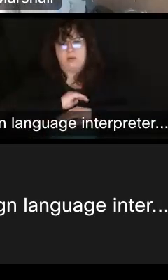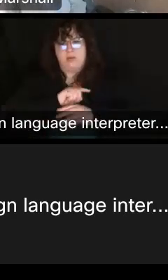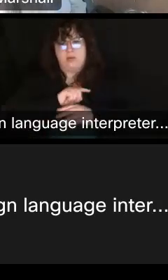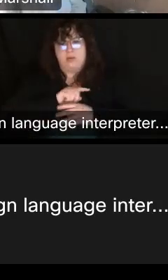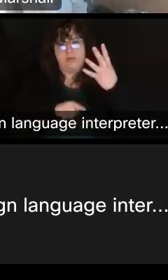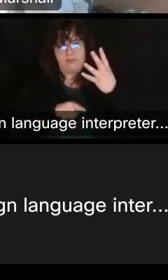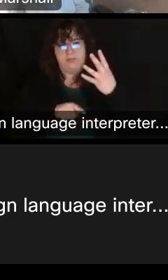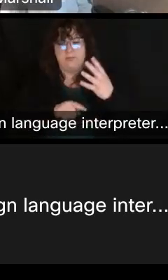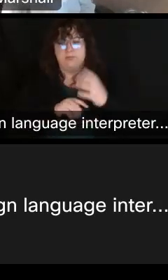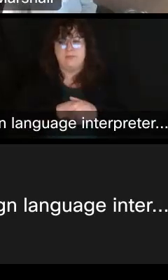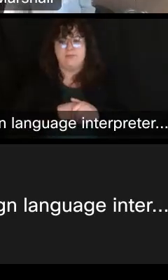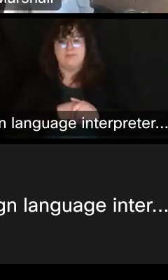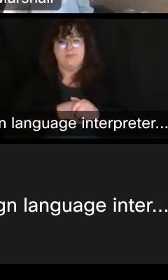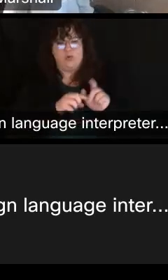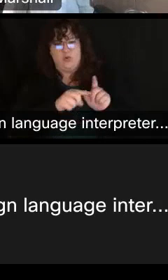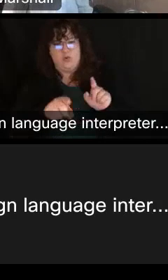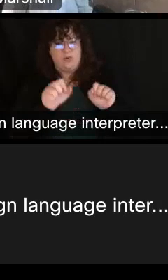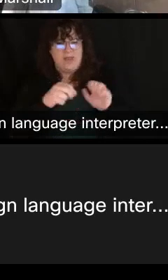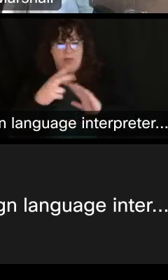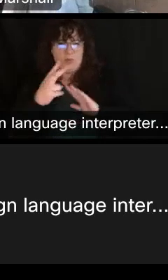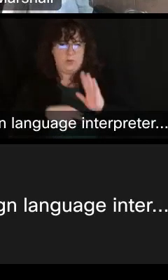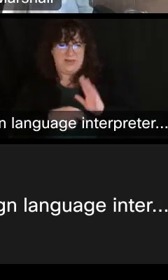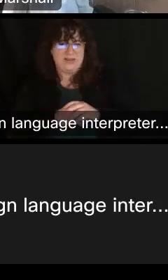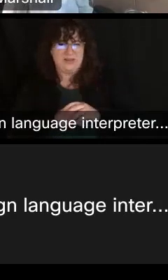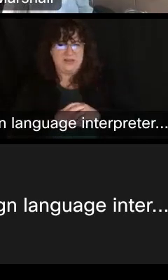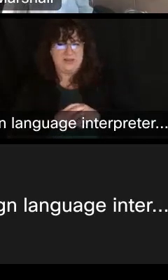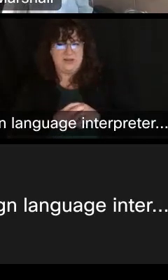have you read them, too, because I know I have a dear friend who says I hate it when people read